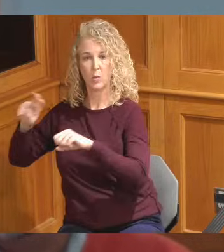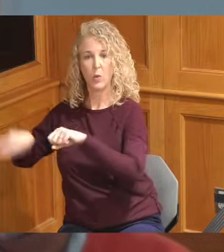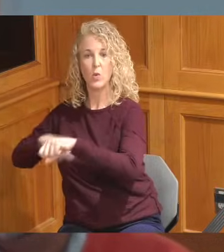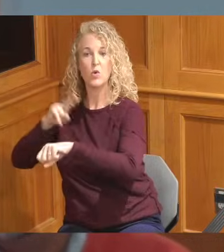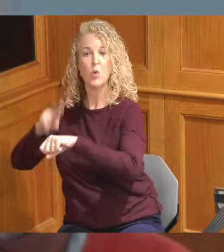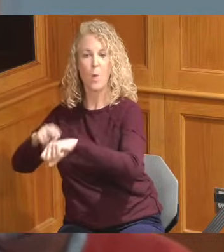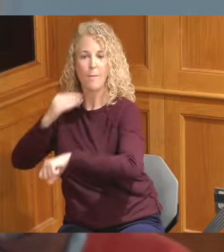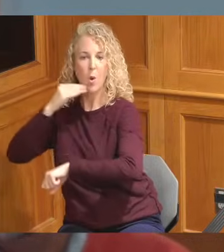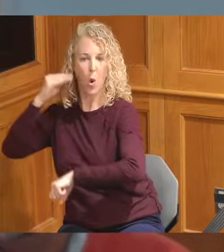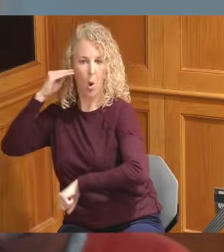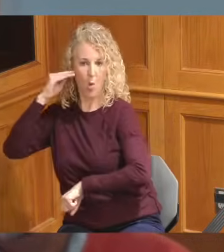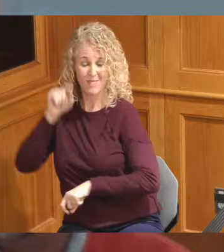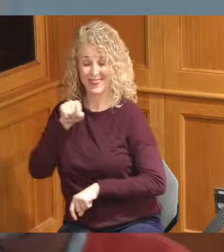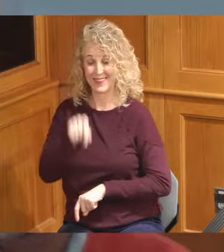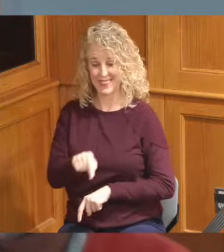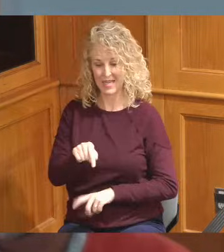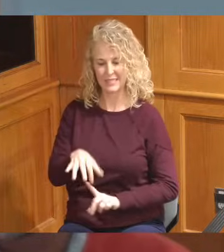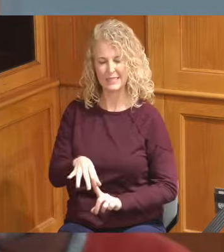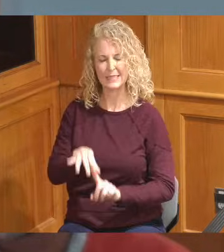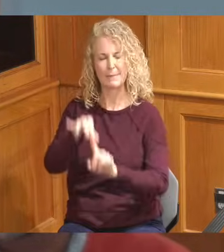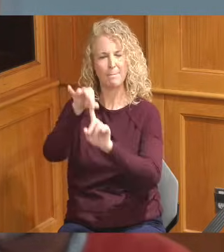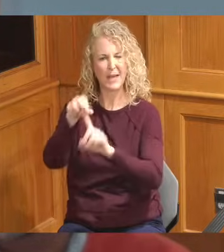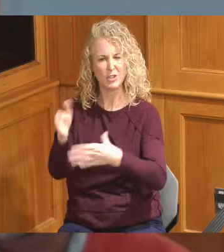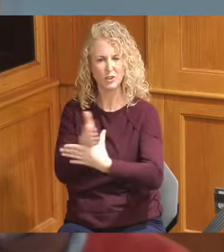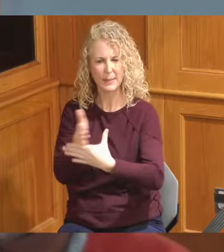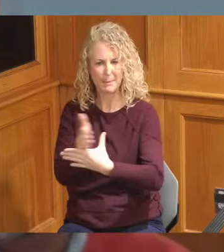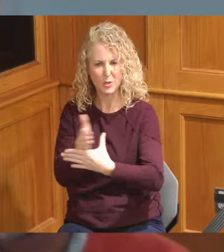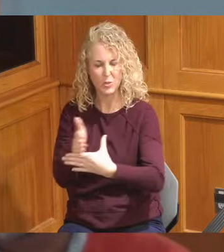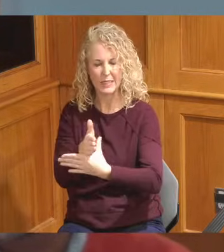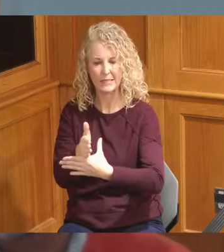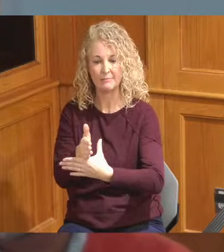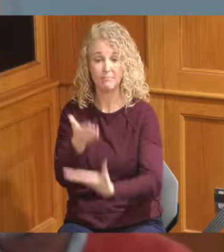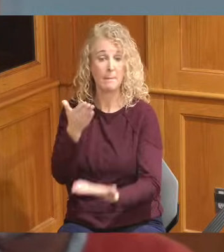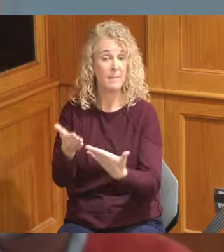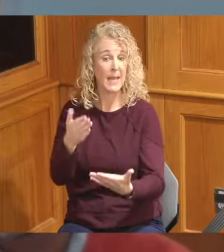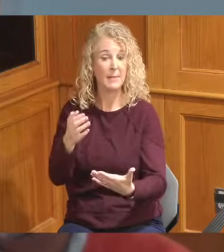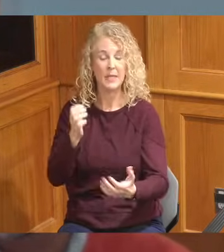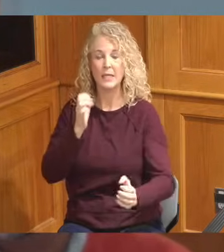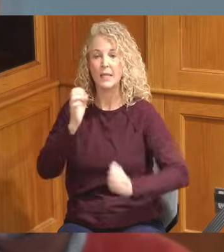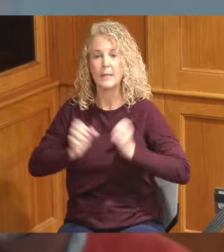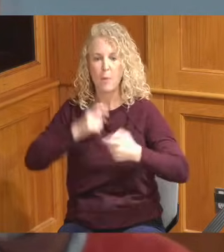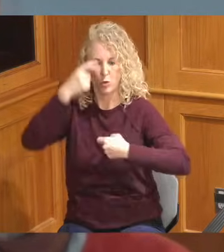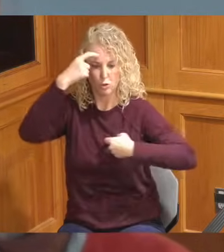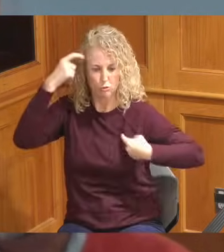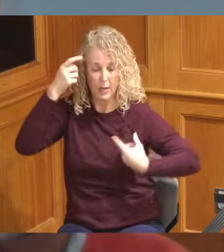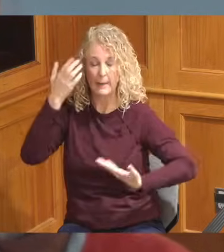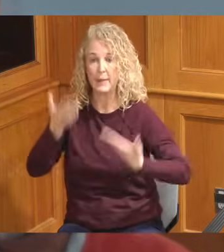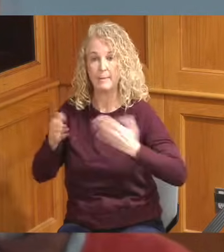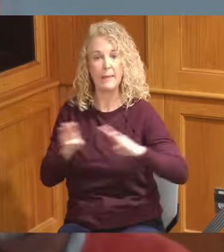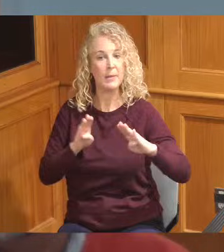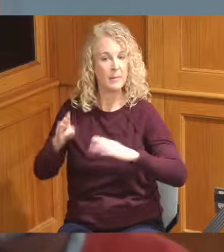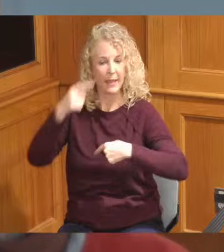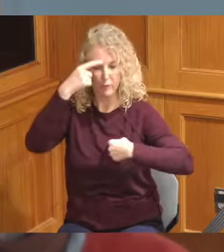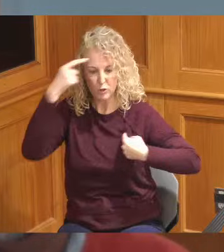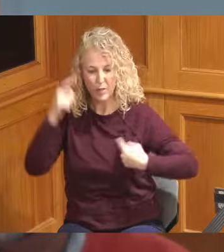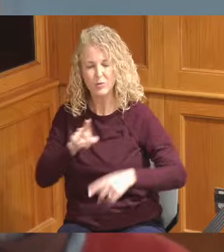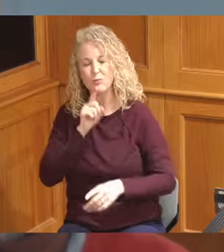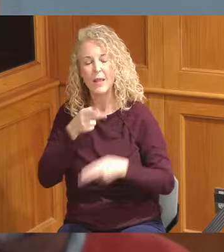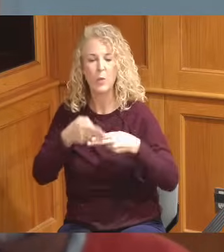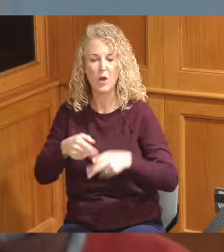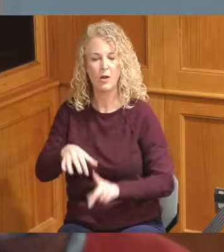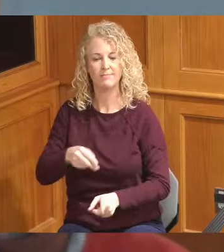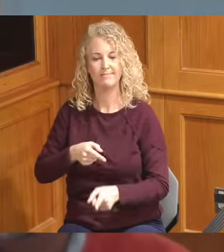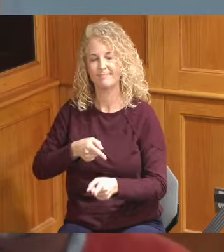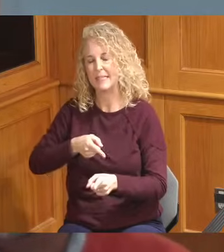a lot of emotional and mental trauma. And so, it is a specialized foster care system. And so,